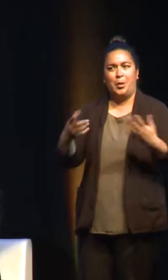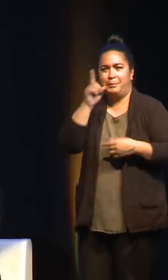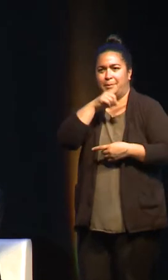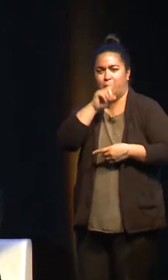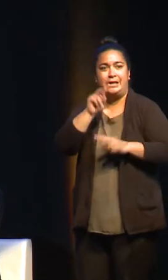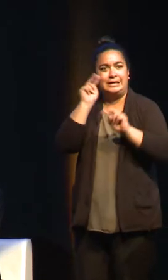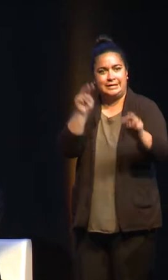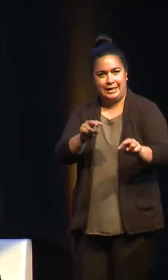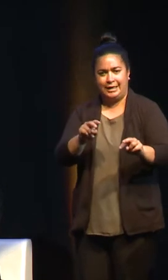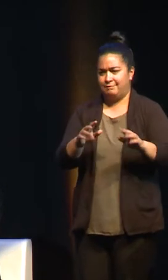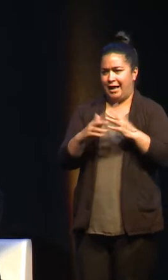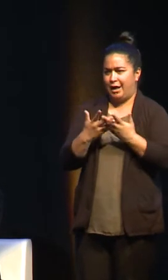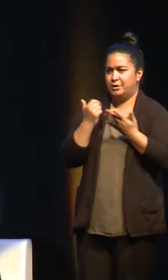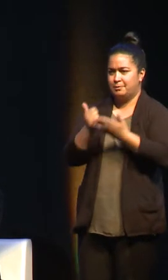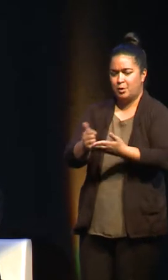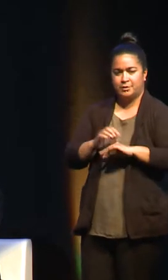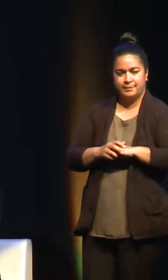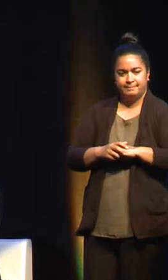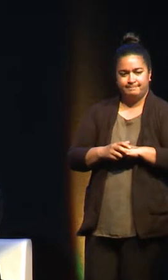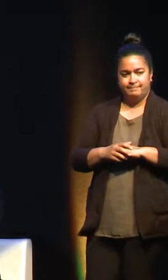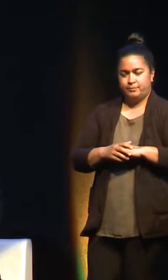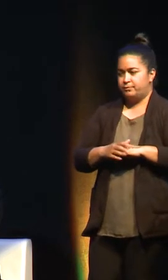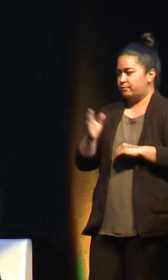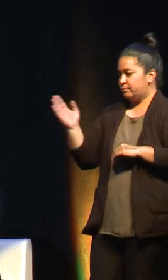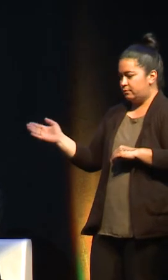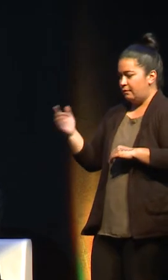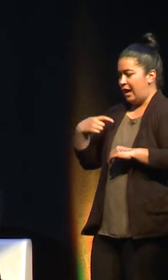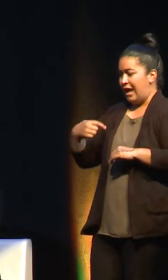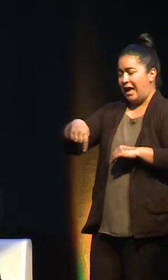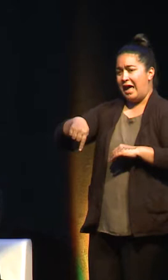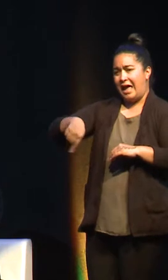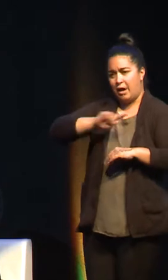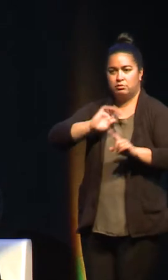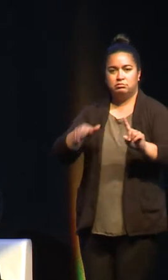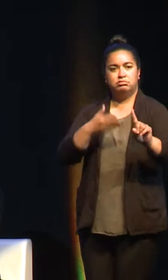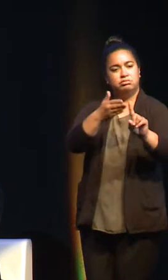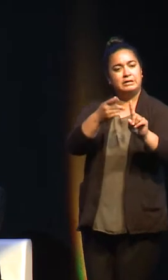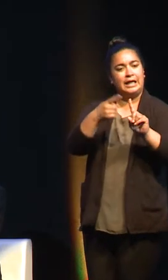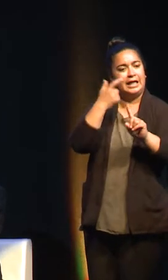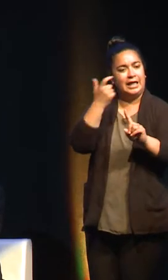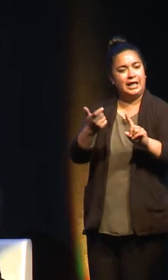Eddie: I think our purpose at EECA is to mobilize New Zealanders to be world leaders and clean